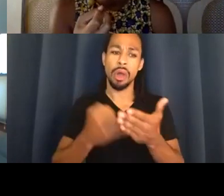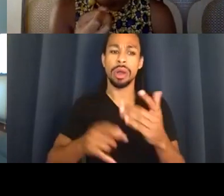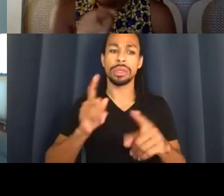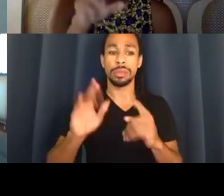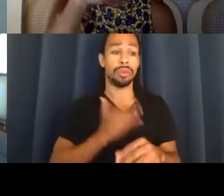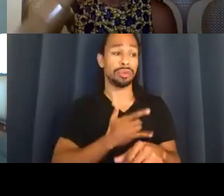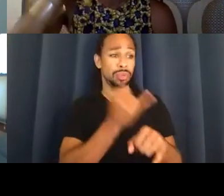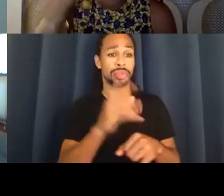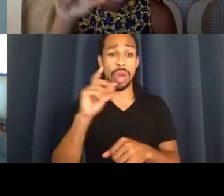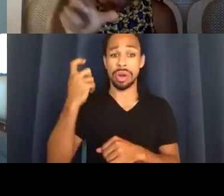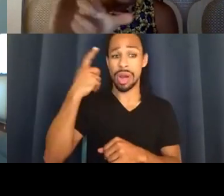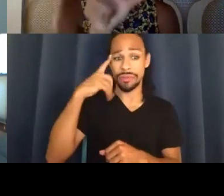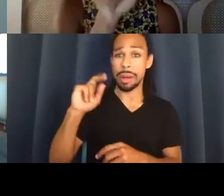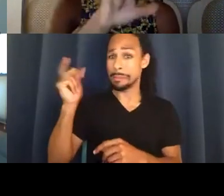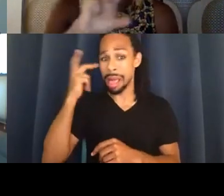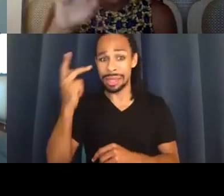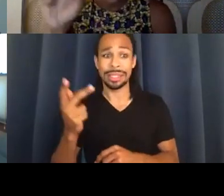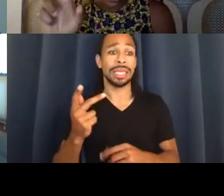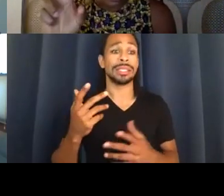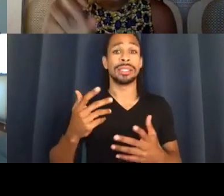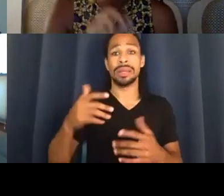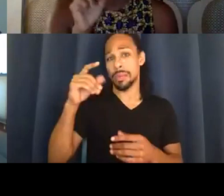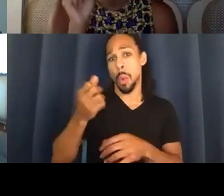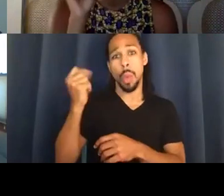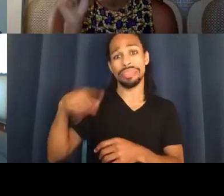systems, into all of our sectors and we will understand